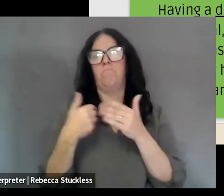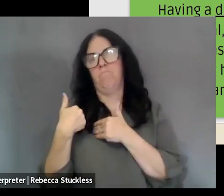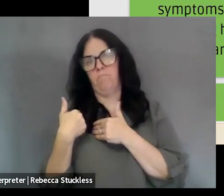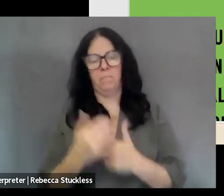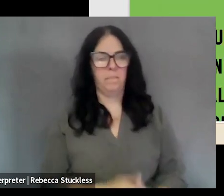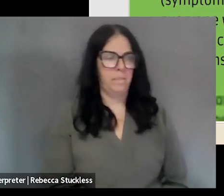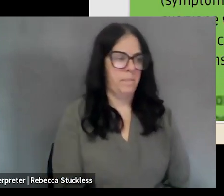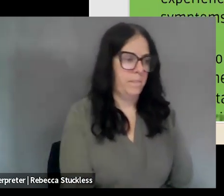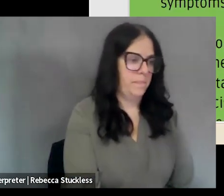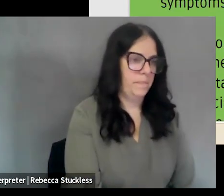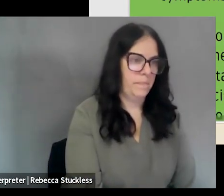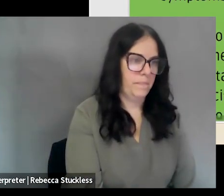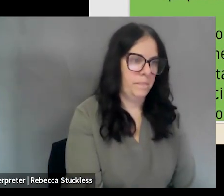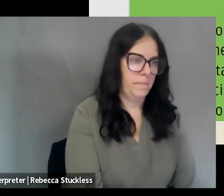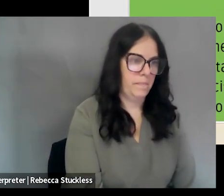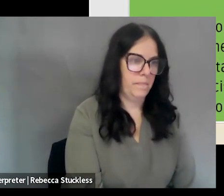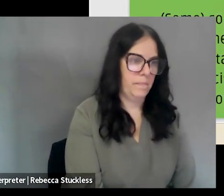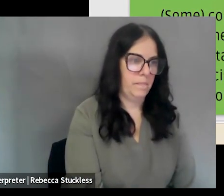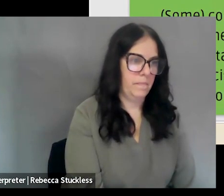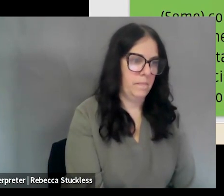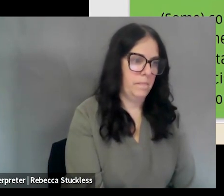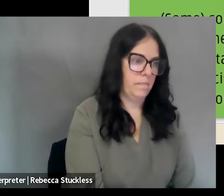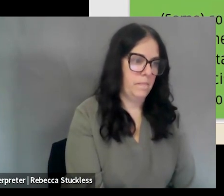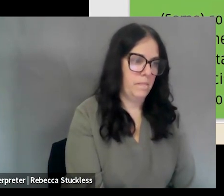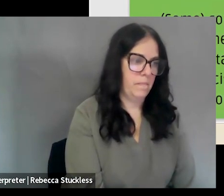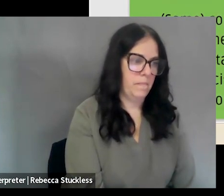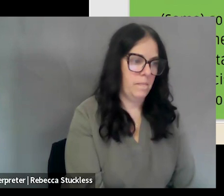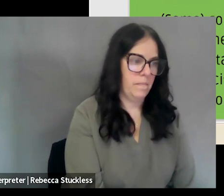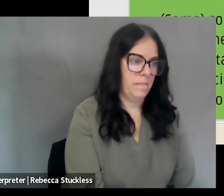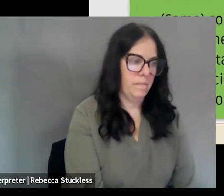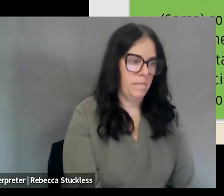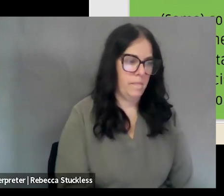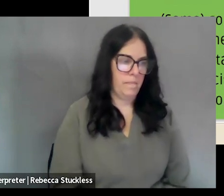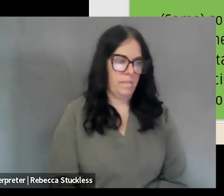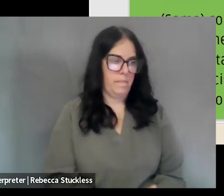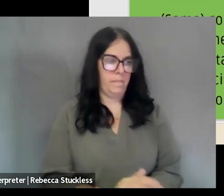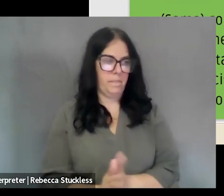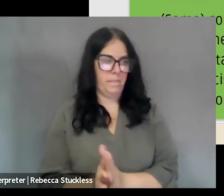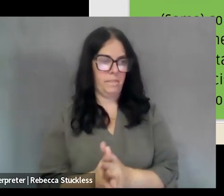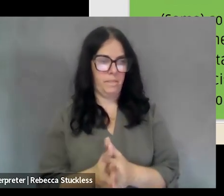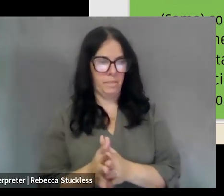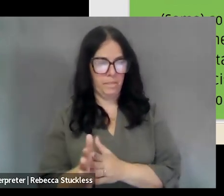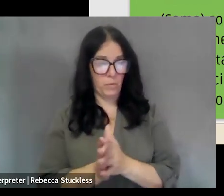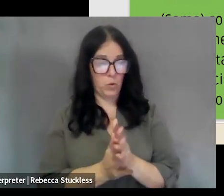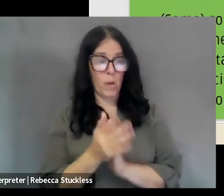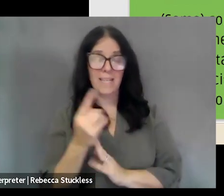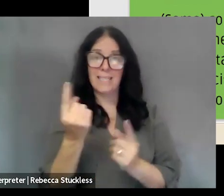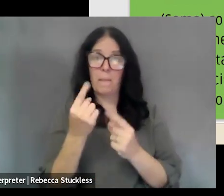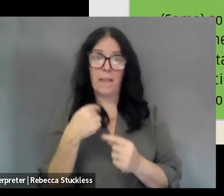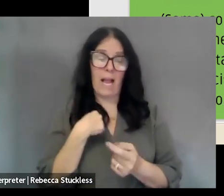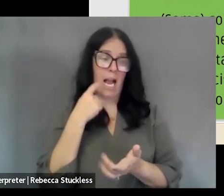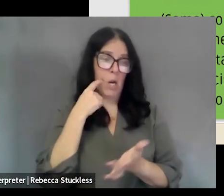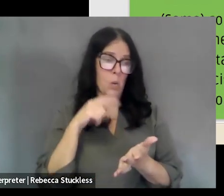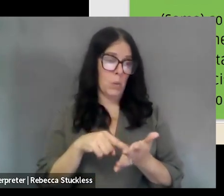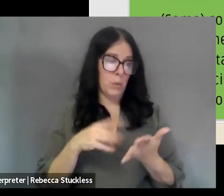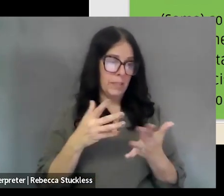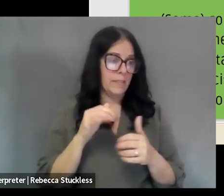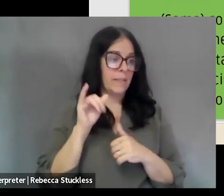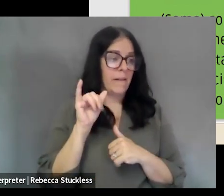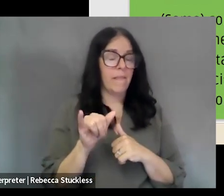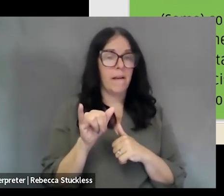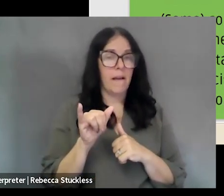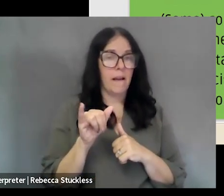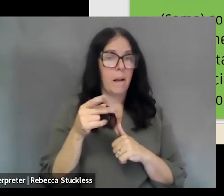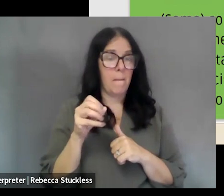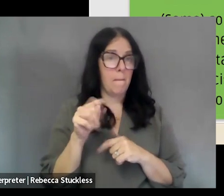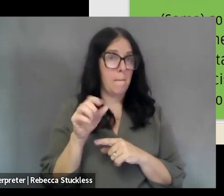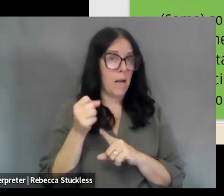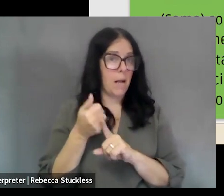please. All right so, something that I was noticing is that POTS is